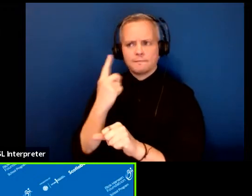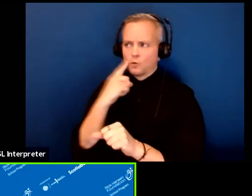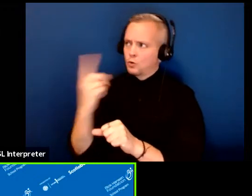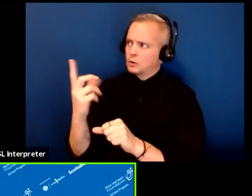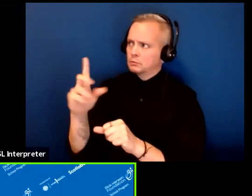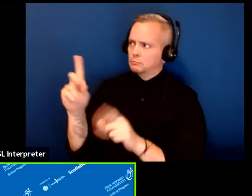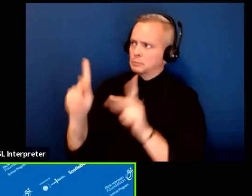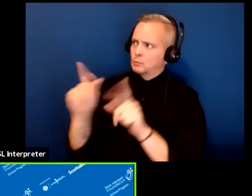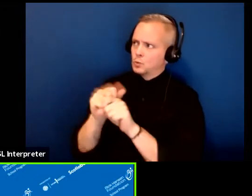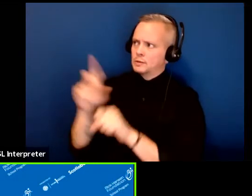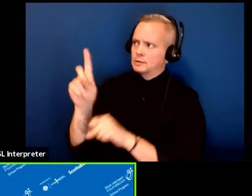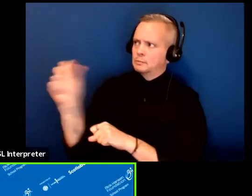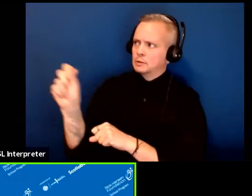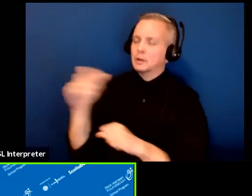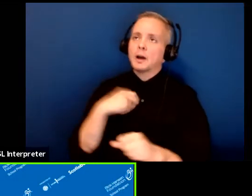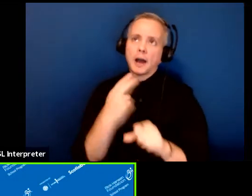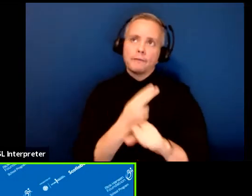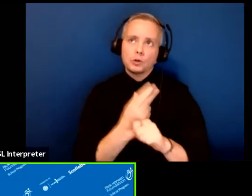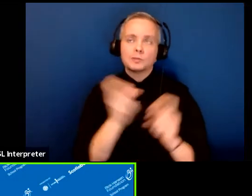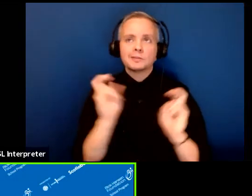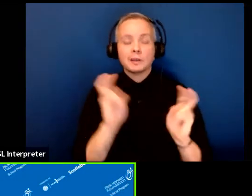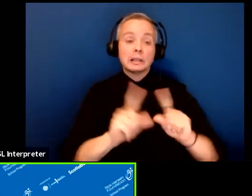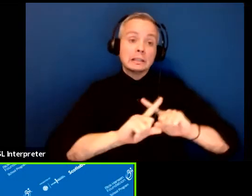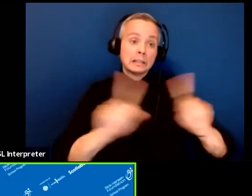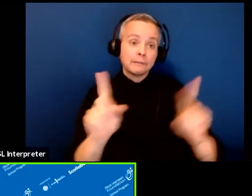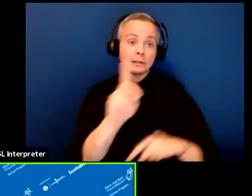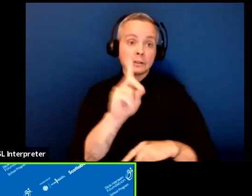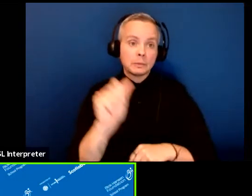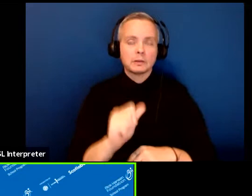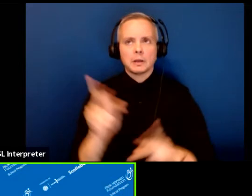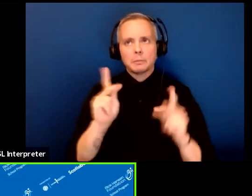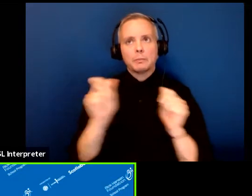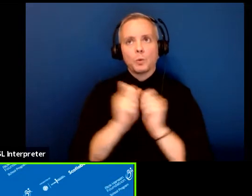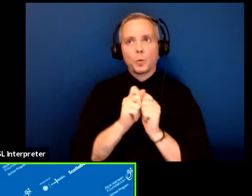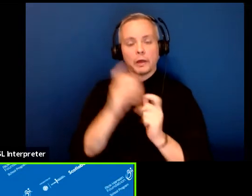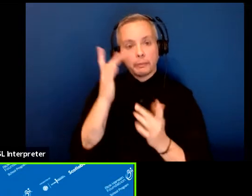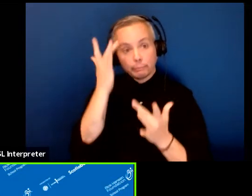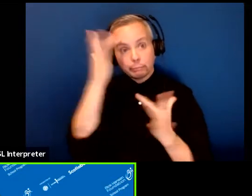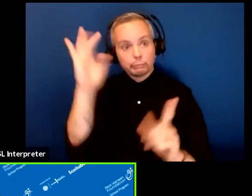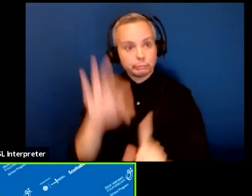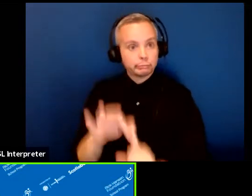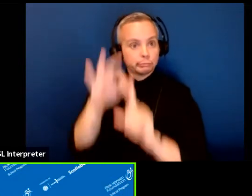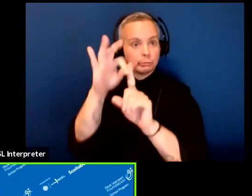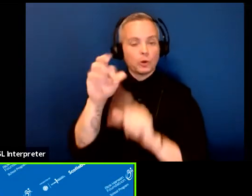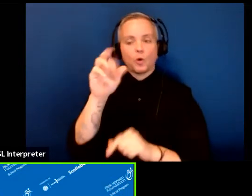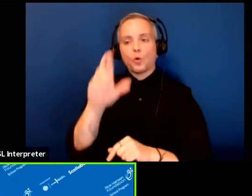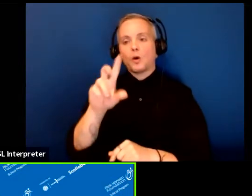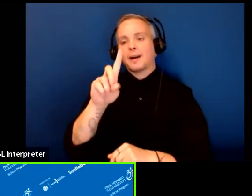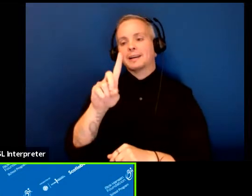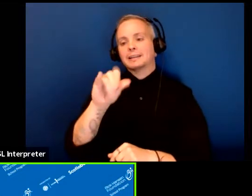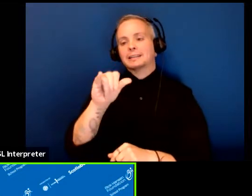DIFFERENT ABILITIES, PEOPLE WITH EXCEPTIONALITIES, PEOPLE WITH DIVERSE ABILITIES. WHAT ARE YOUR THOUGHTS ON THAT,